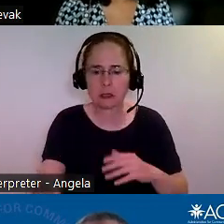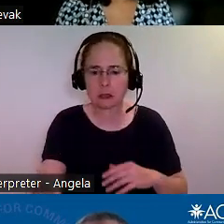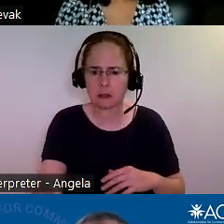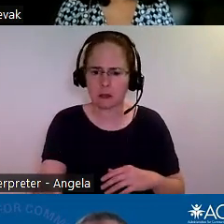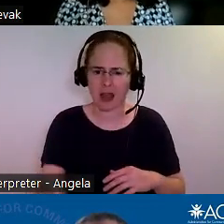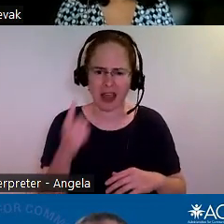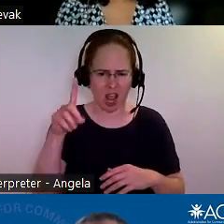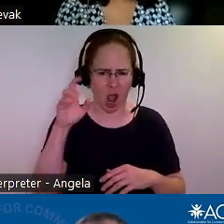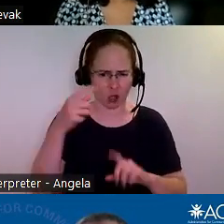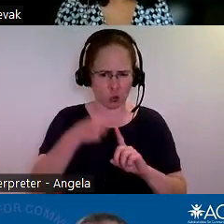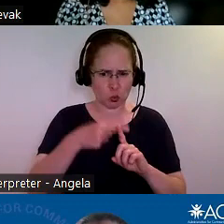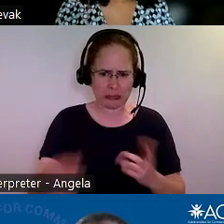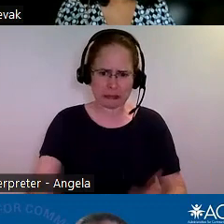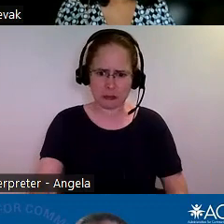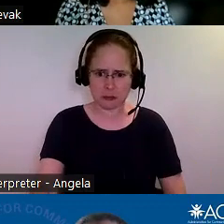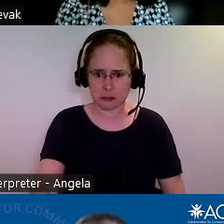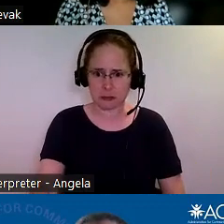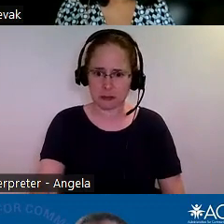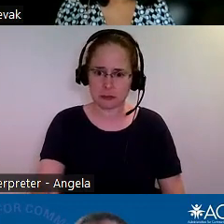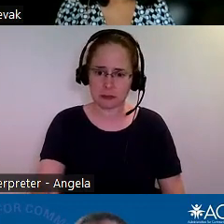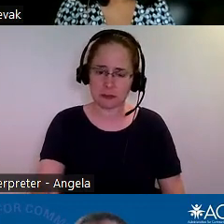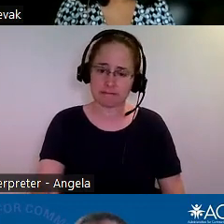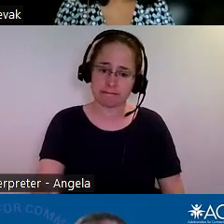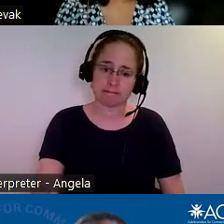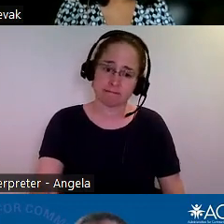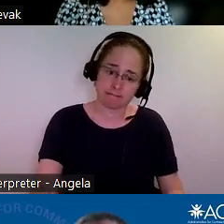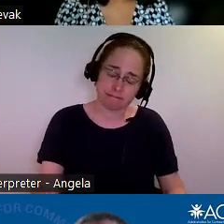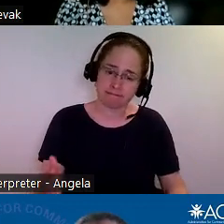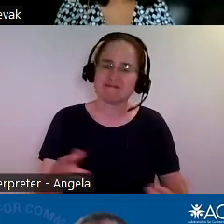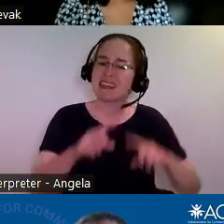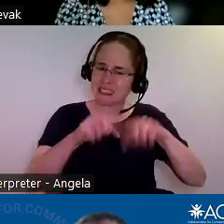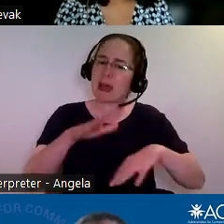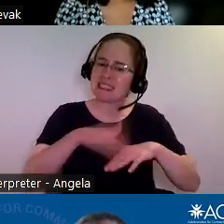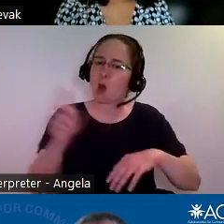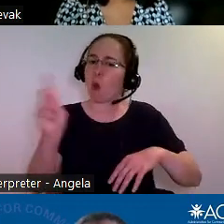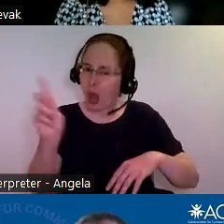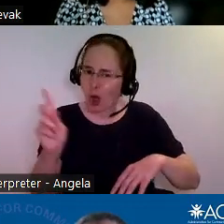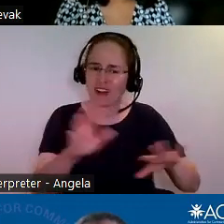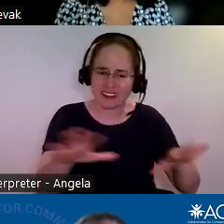100 degrees. So, I think that's going to vary from location to location, but I think it's